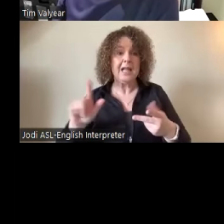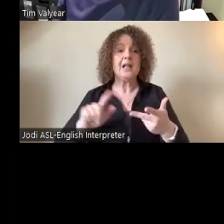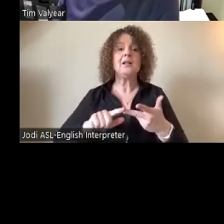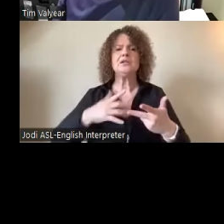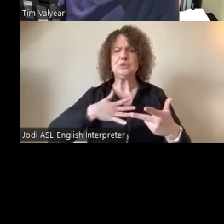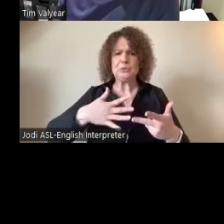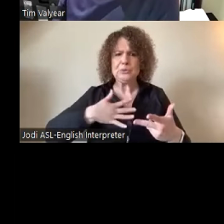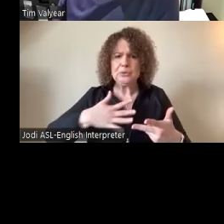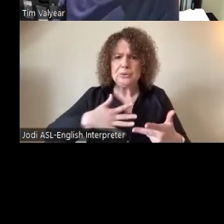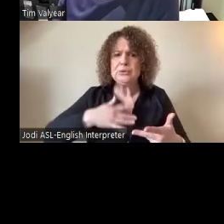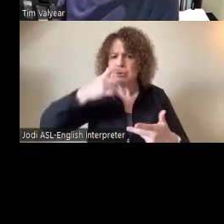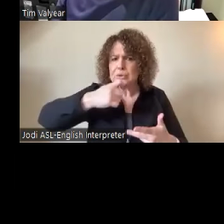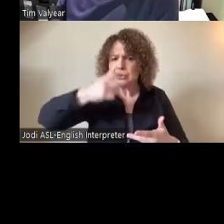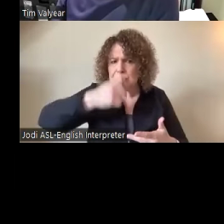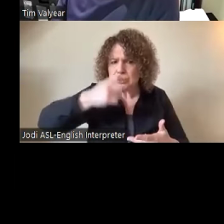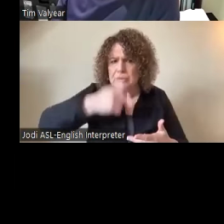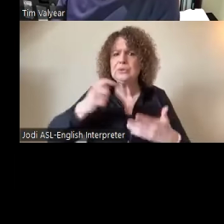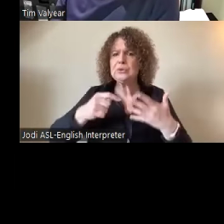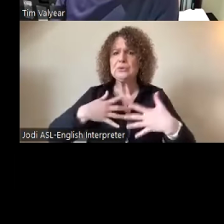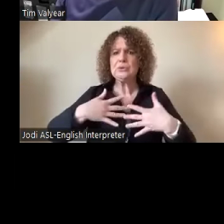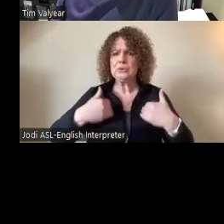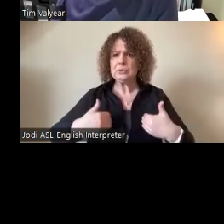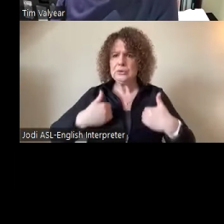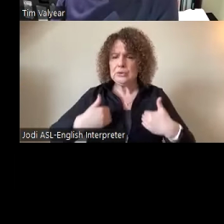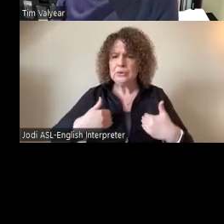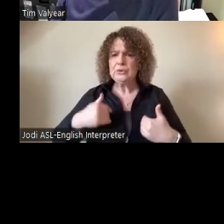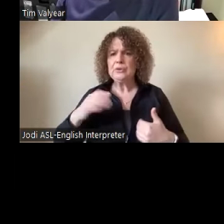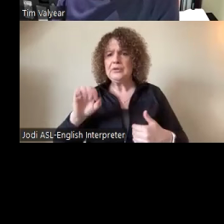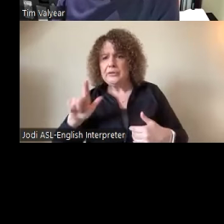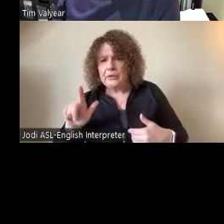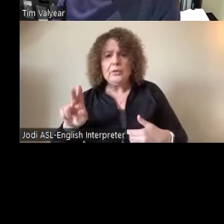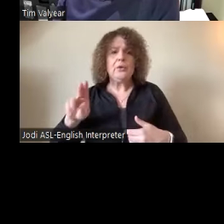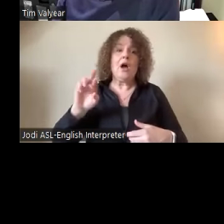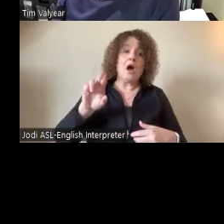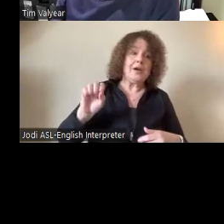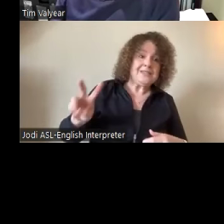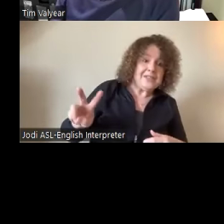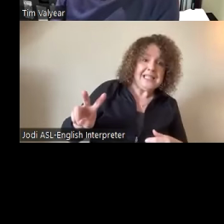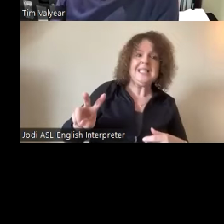acquired infections we see in our community? Urinary tract